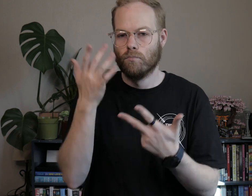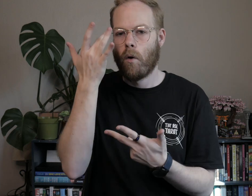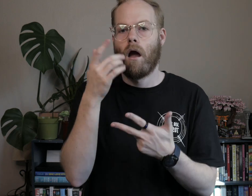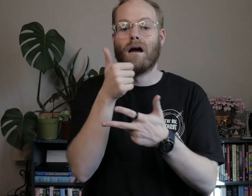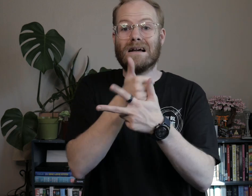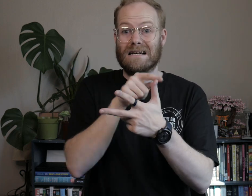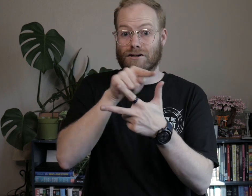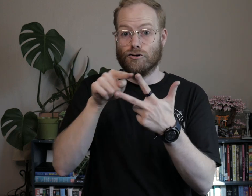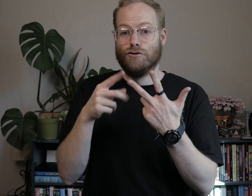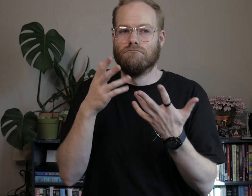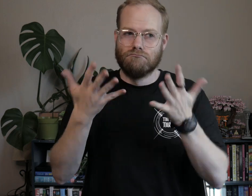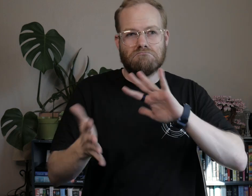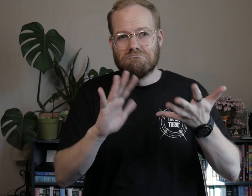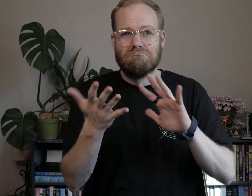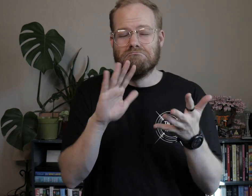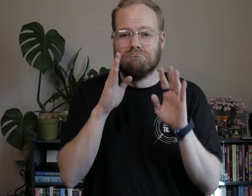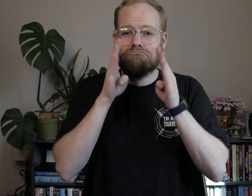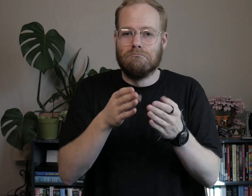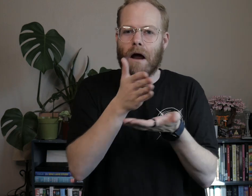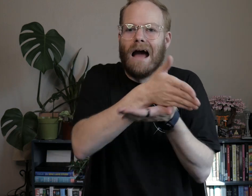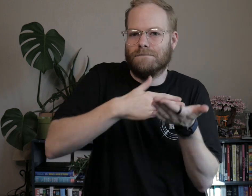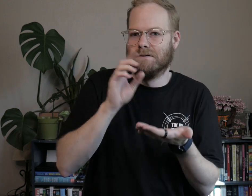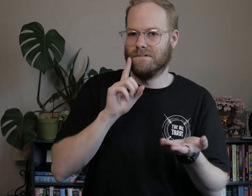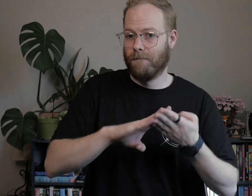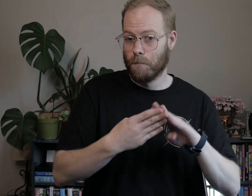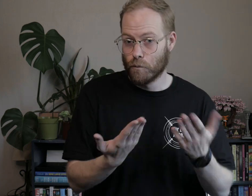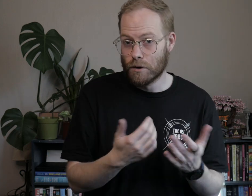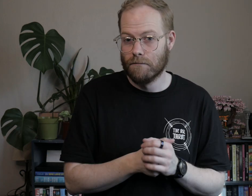because each journey is more or less about an aspect of the deaf community,